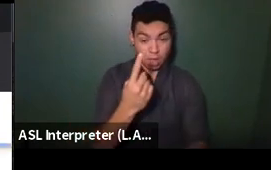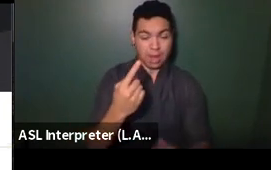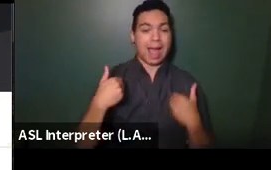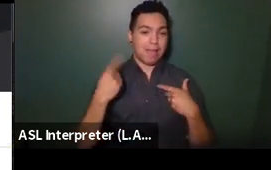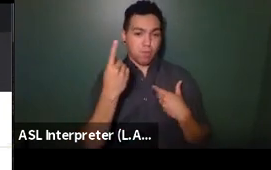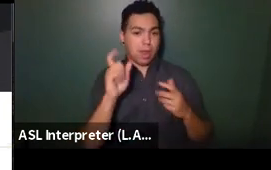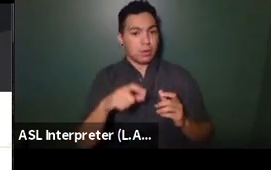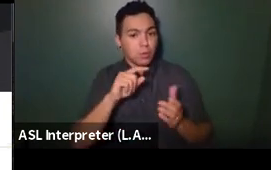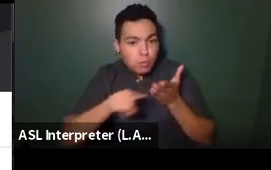Katherine Livick - ESD 112: And if I go here.